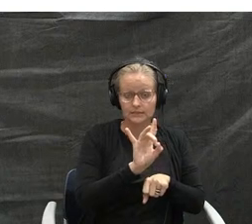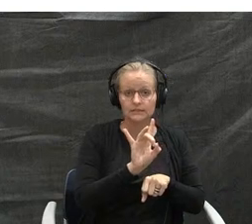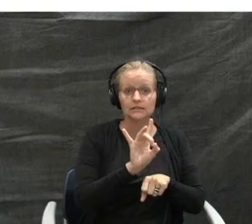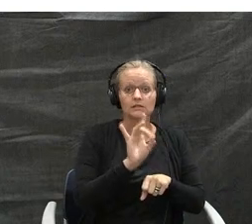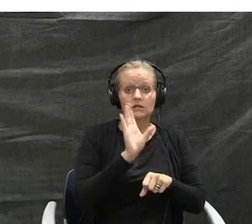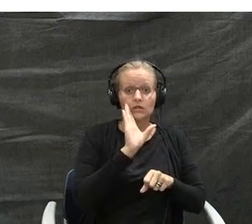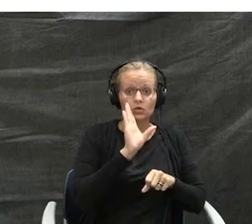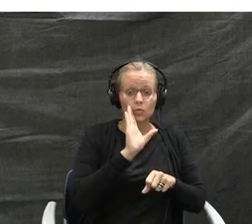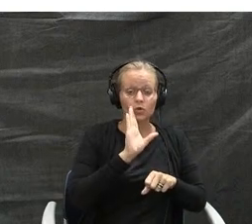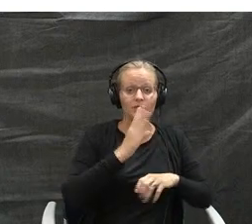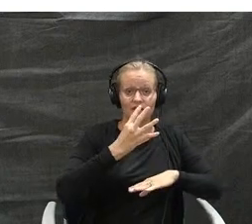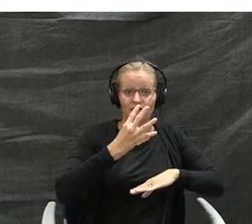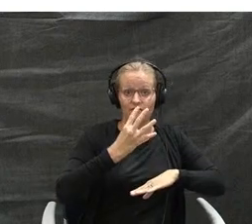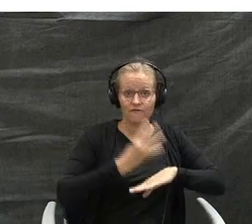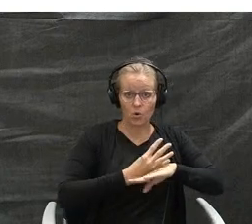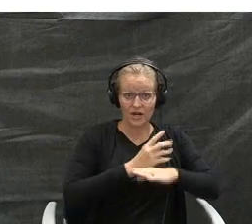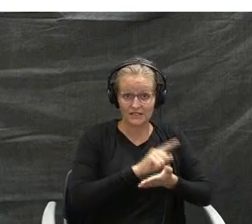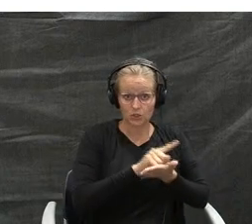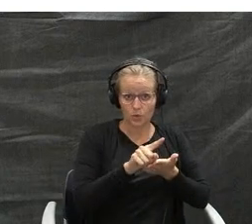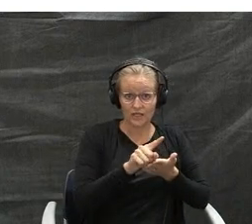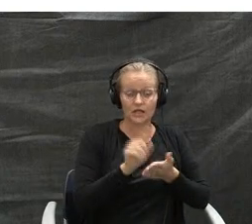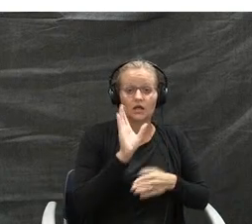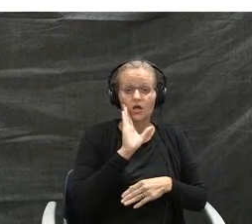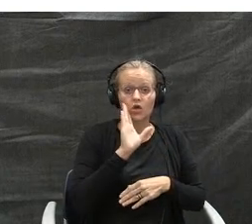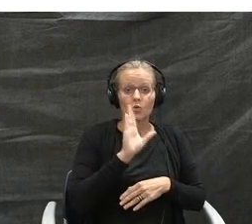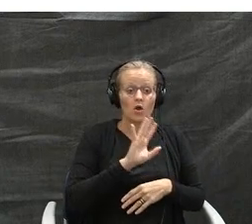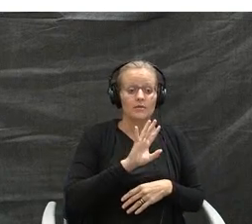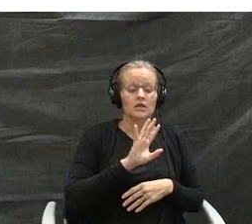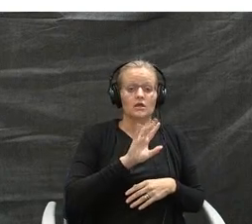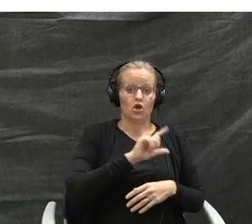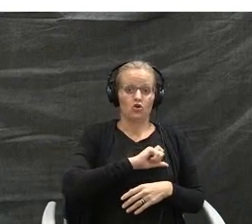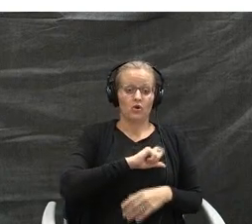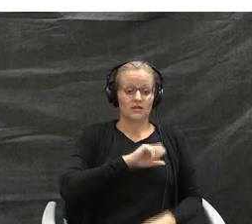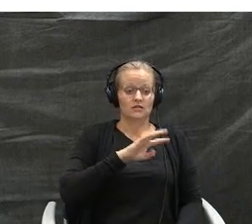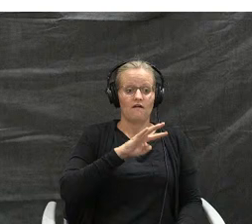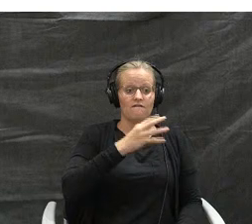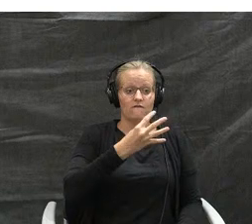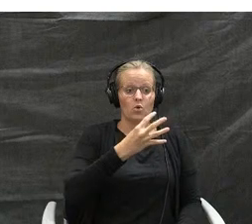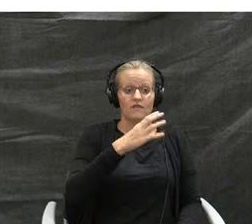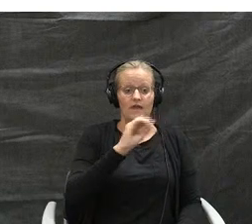Will be grades four and five at all schools and continuing to